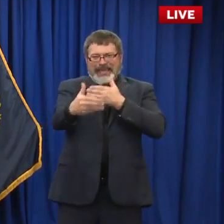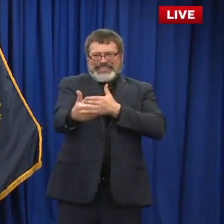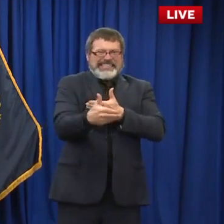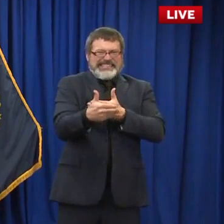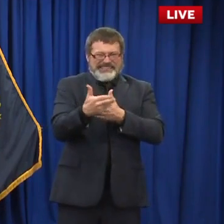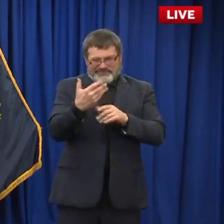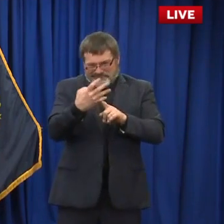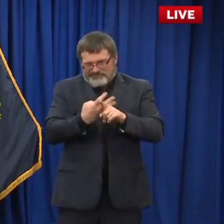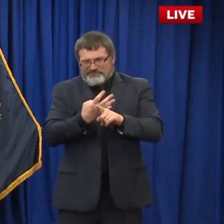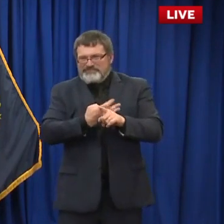WEREN'T GOING TO QUALIFY.